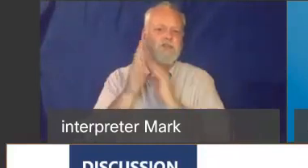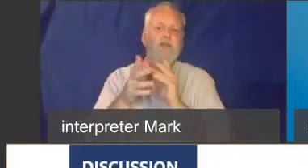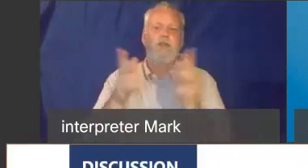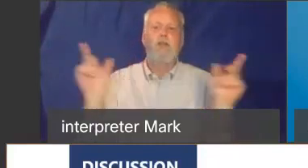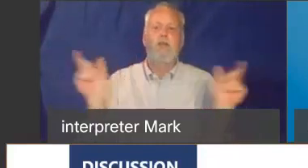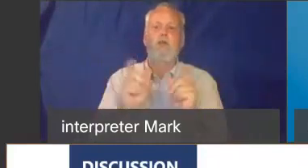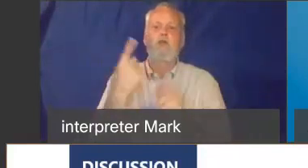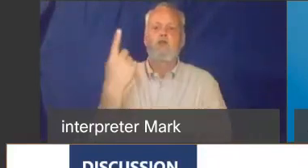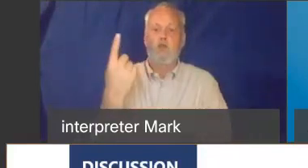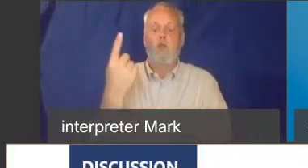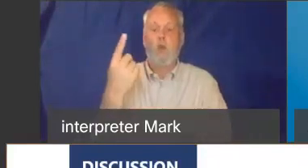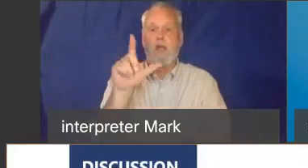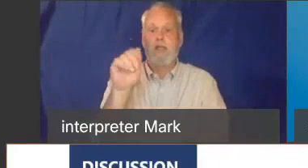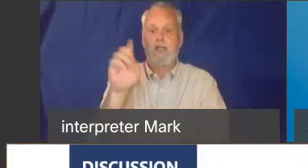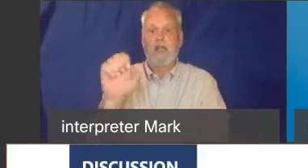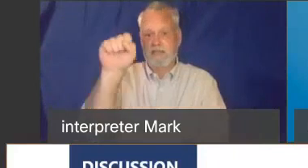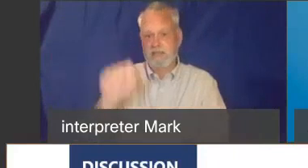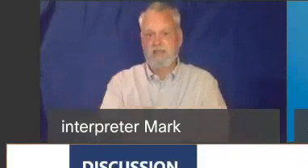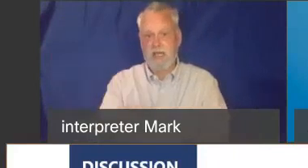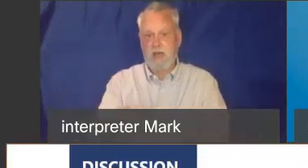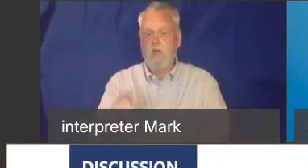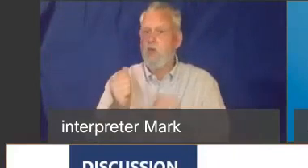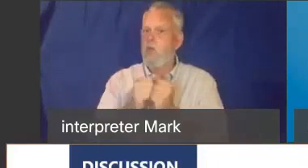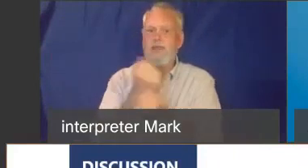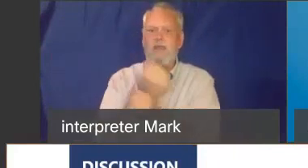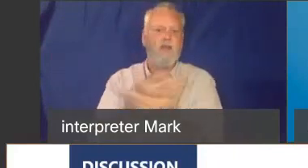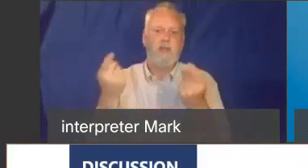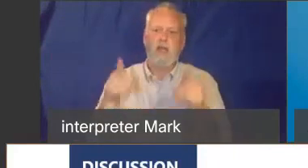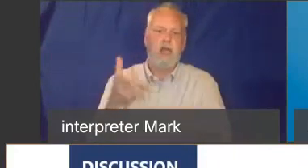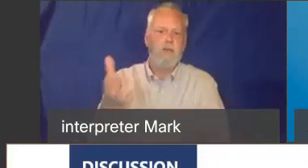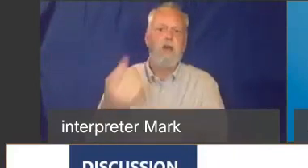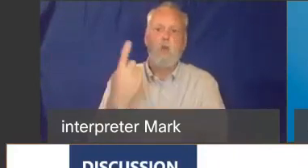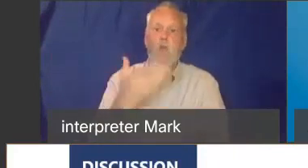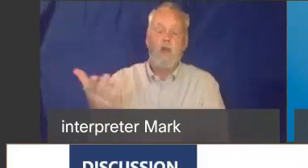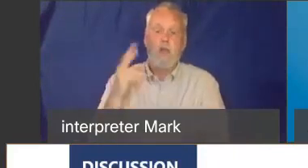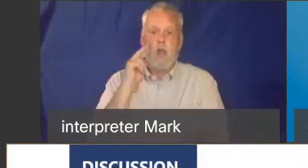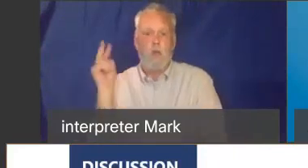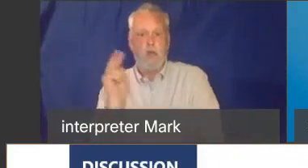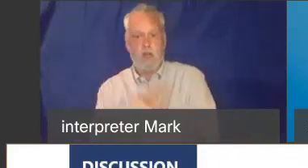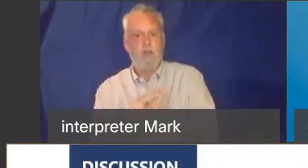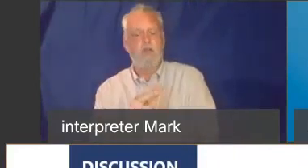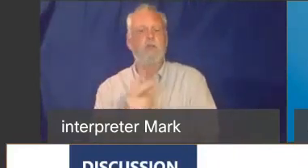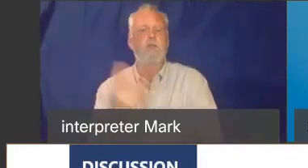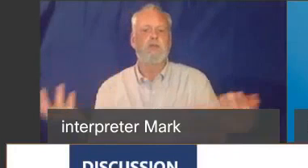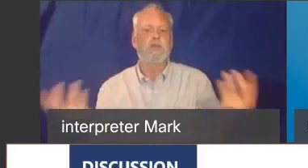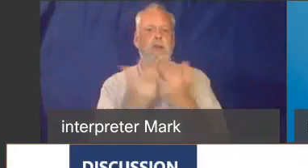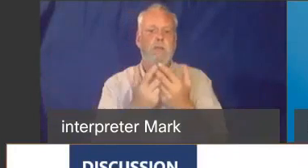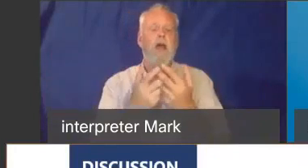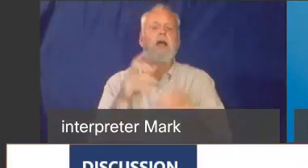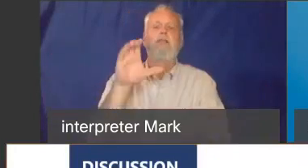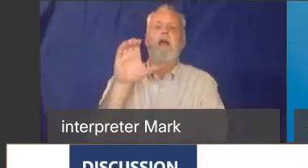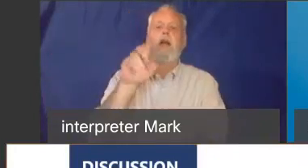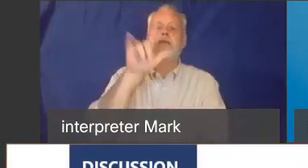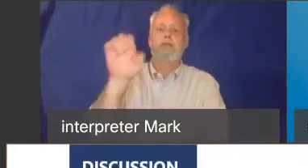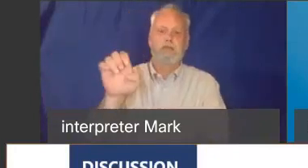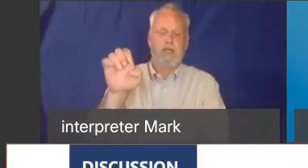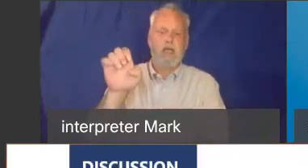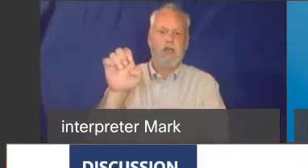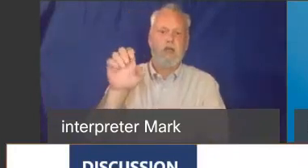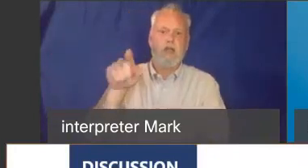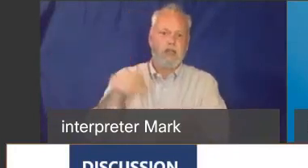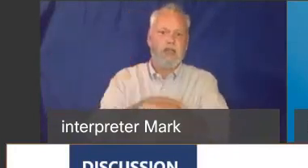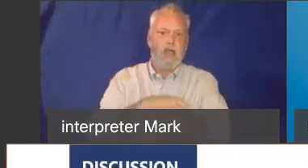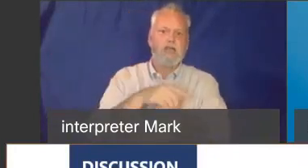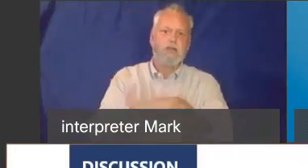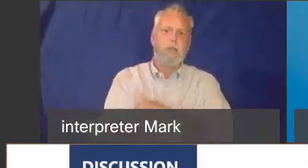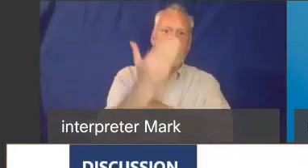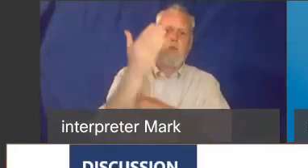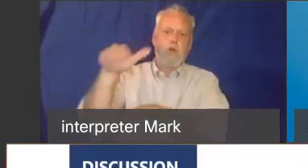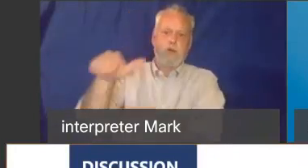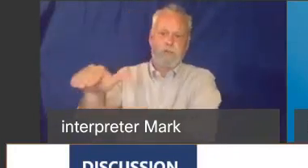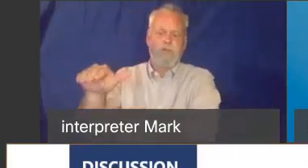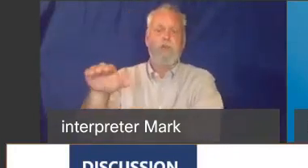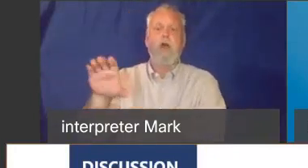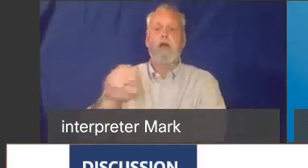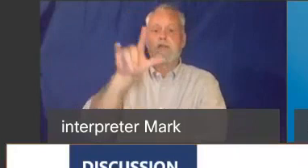With everything else is going on there. So, 1 of the things that we did take a look at was just matching the cycle links between the and the PM. So we're the cycling already exists.